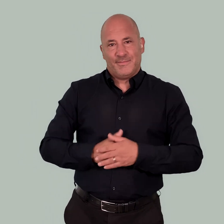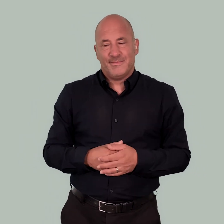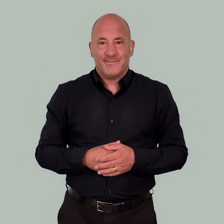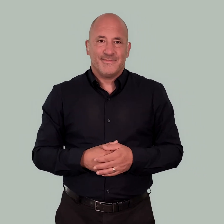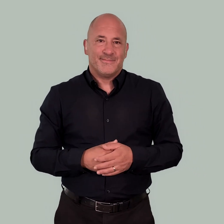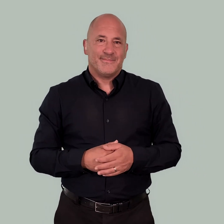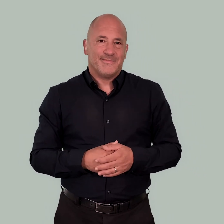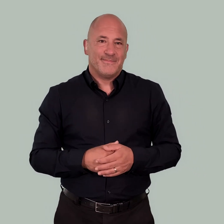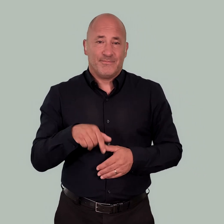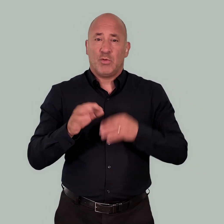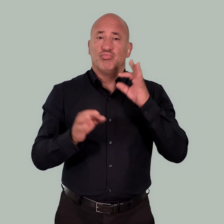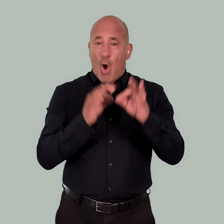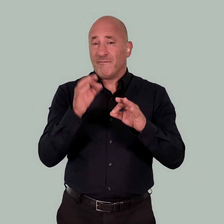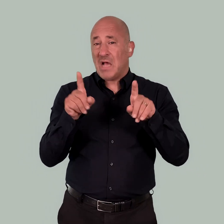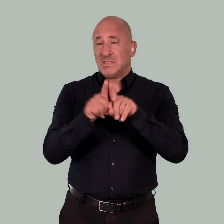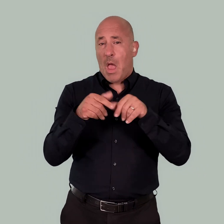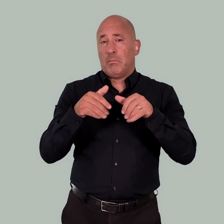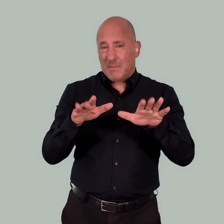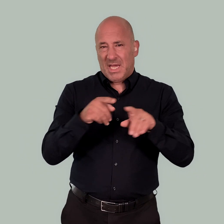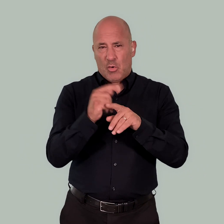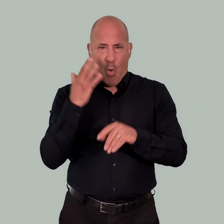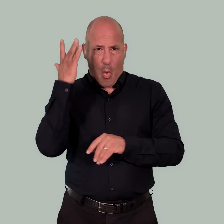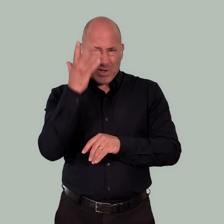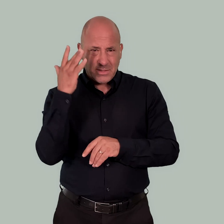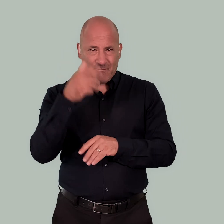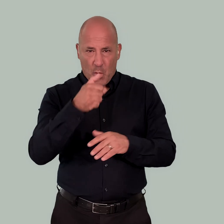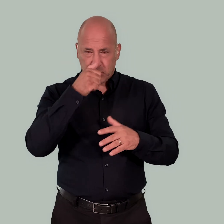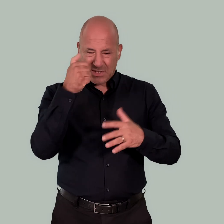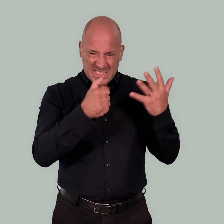2.27 The survey also estimated that the level of autism